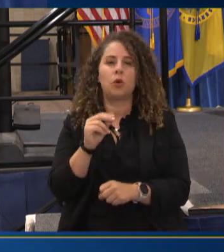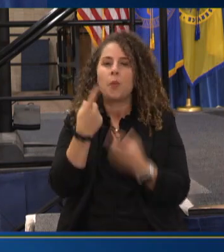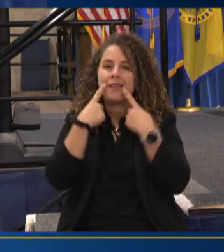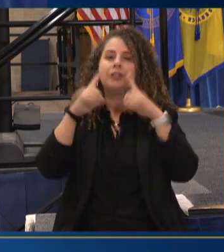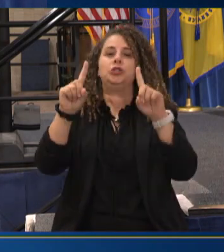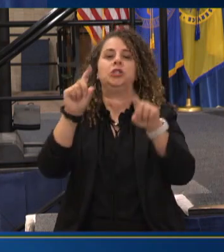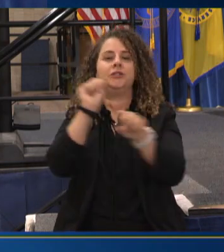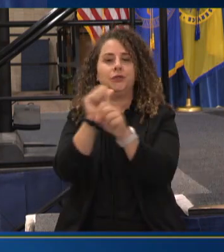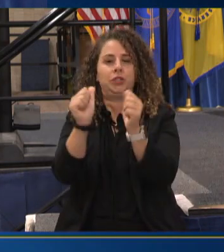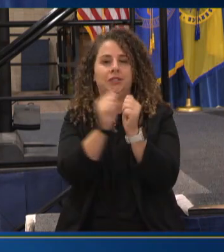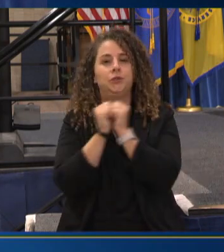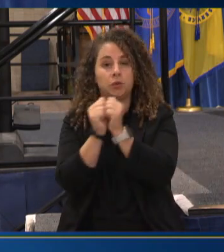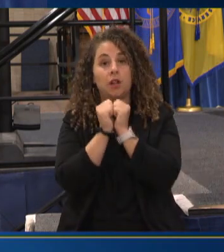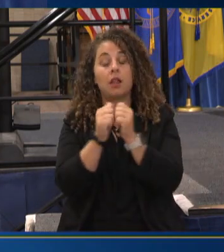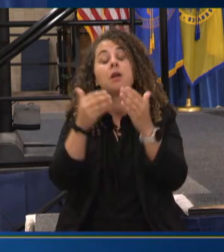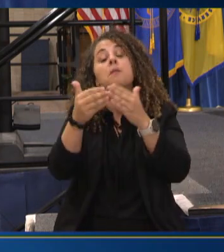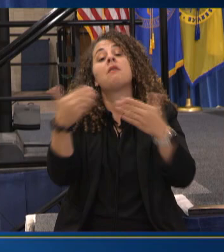So before I close, I do want to offer my